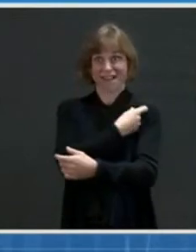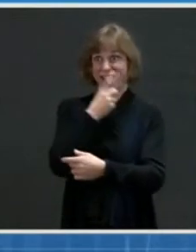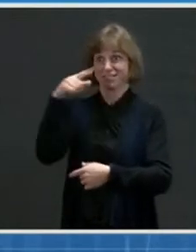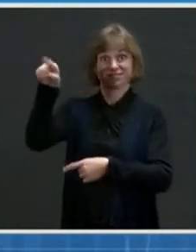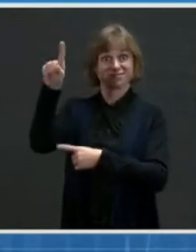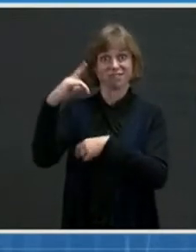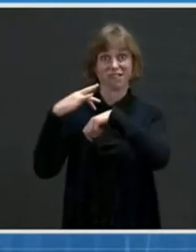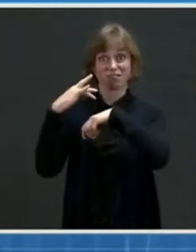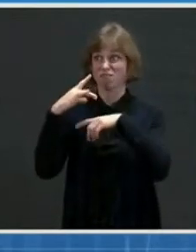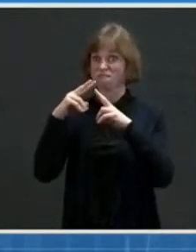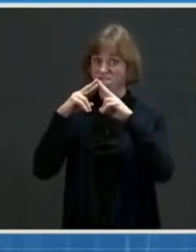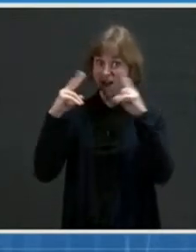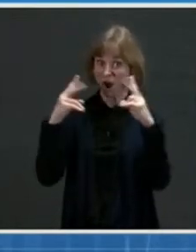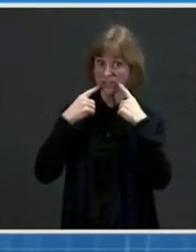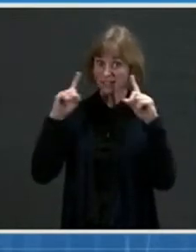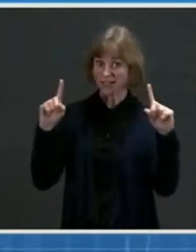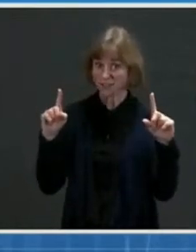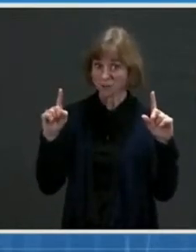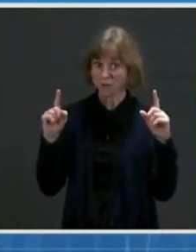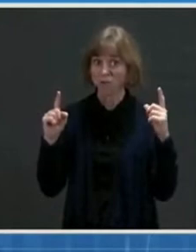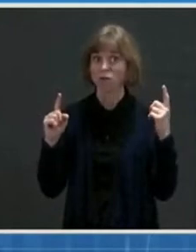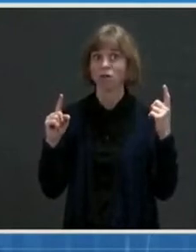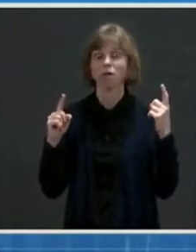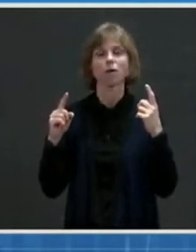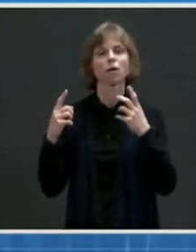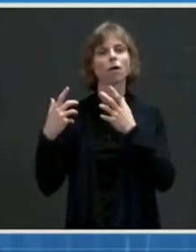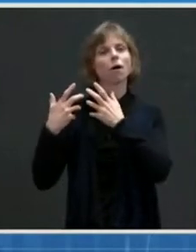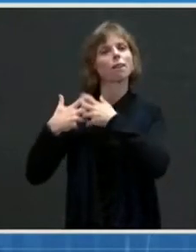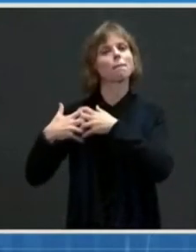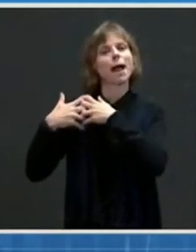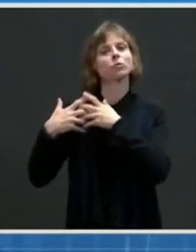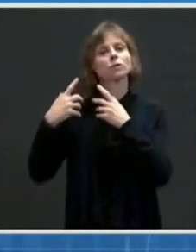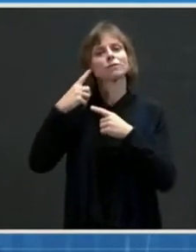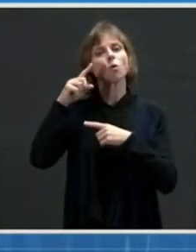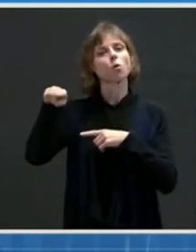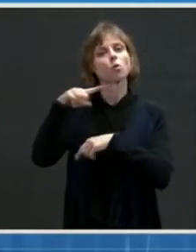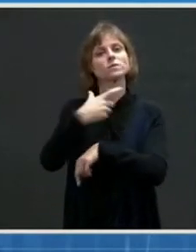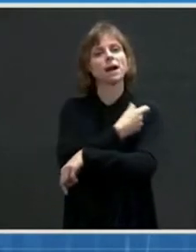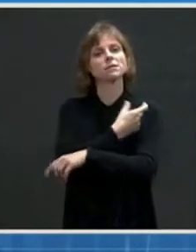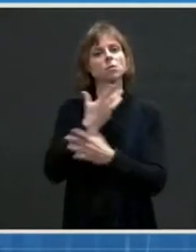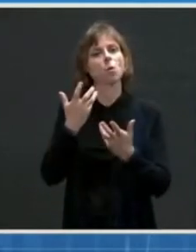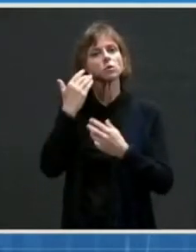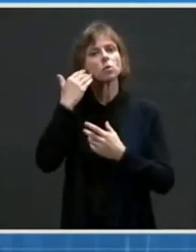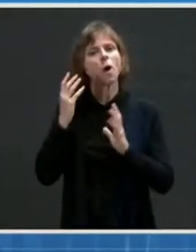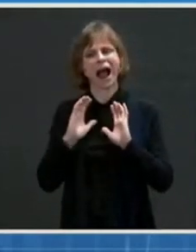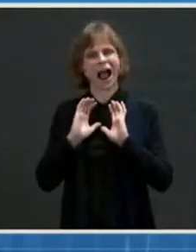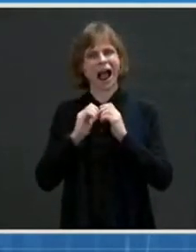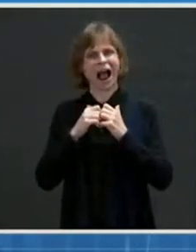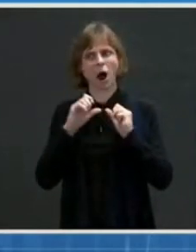IN OTHER WORDS, WE HAVE VACCINES THAT ARE OUT THERE THAT ARE HIGHLY EFFICACIOUS.